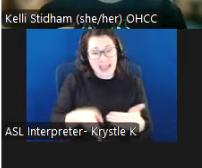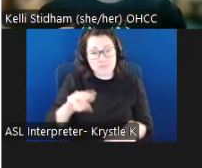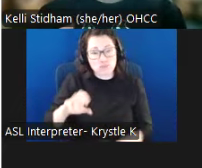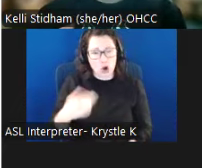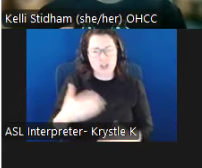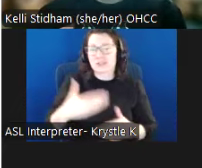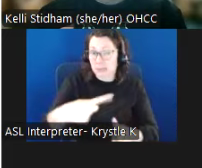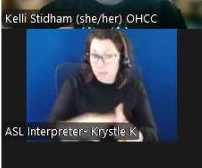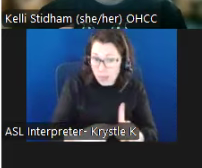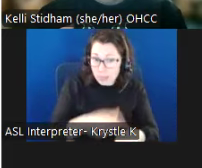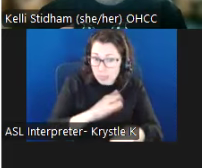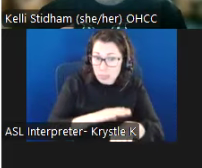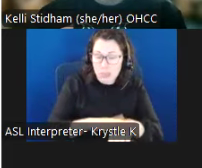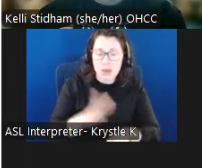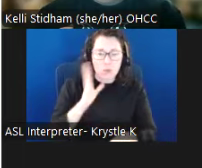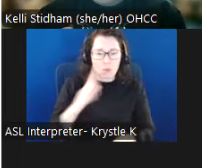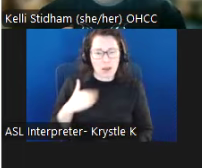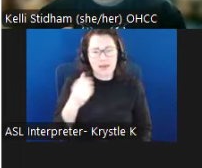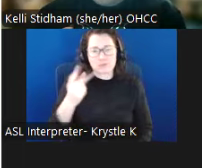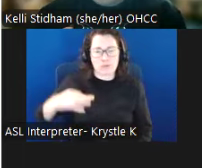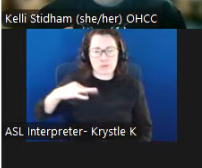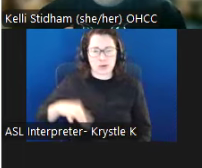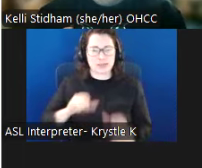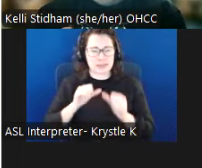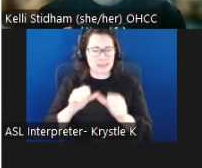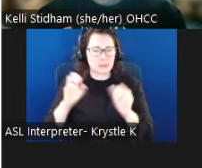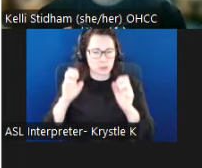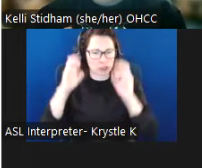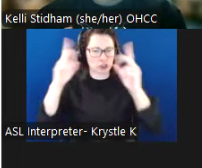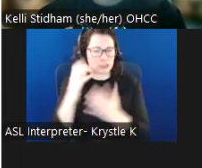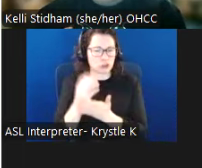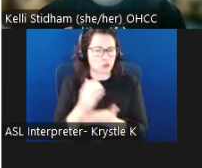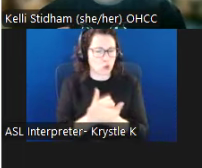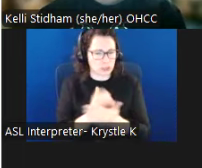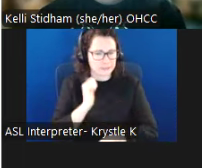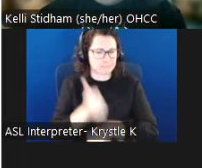um there will be 12 credits of